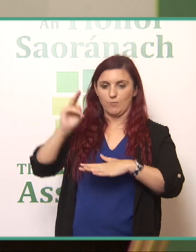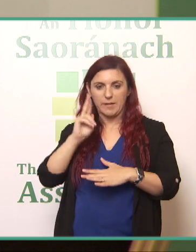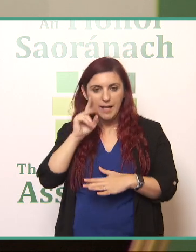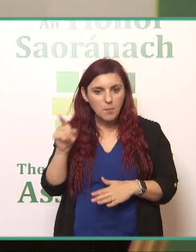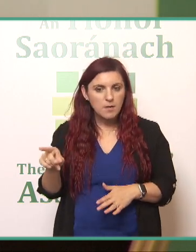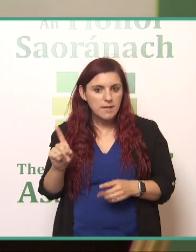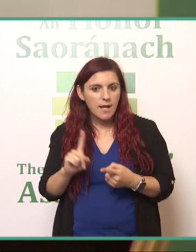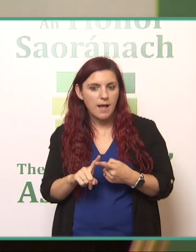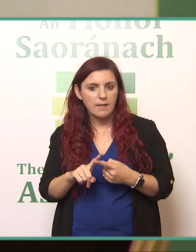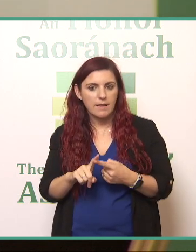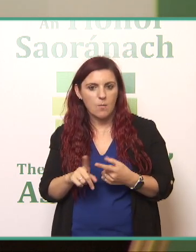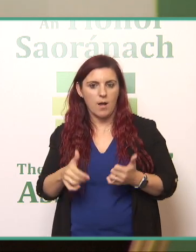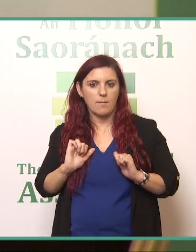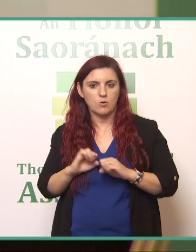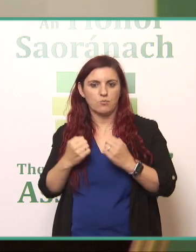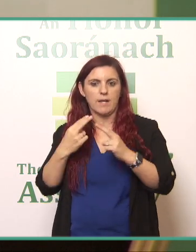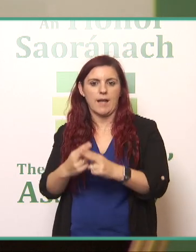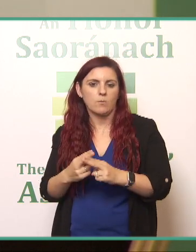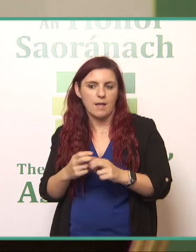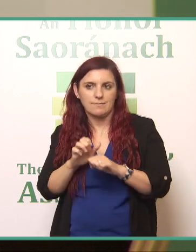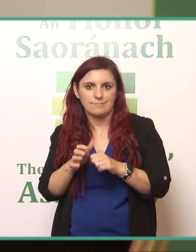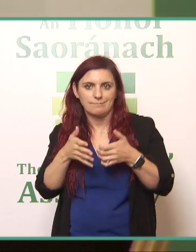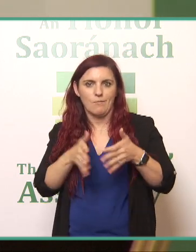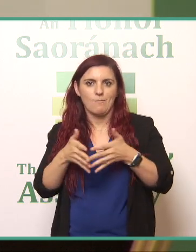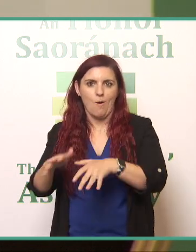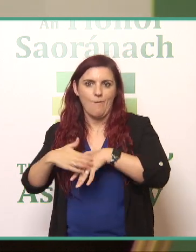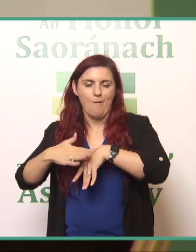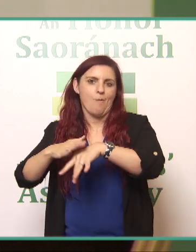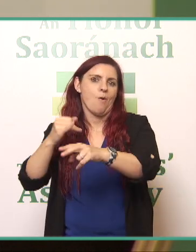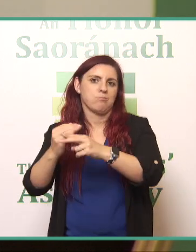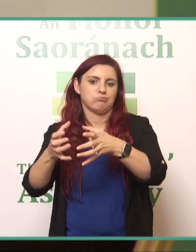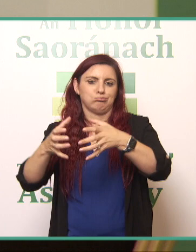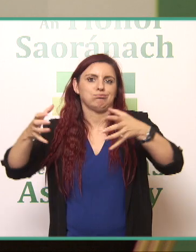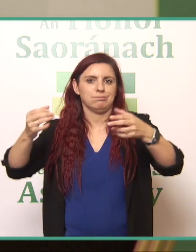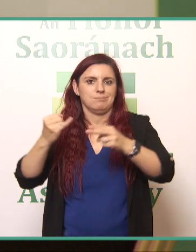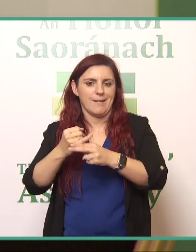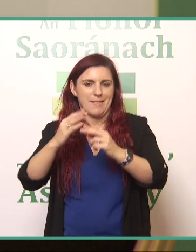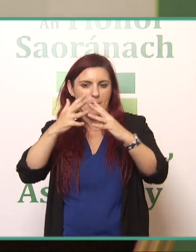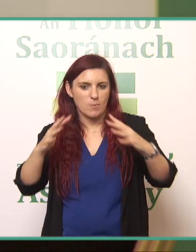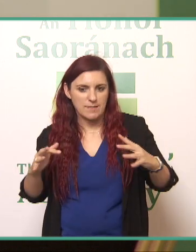broke out in bread in the mountains and it's those introduced here that the are invasive just